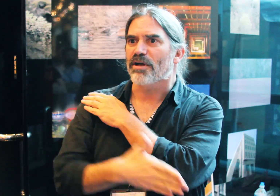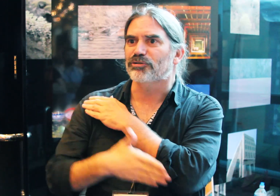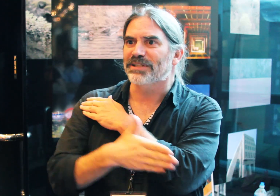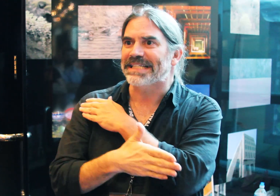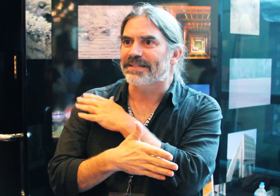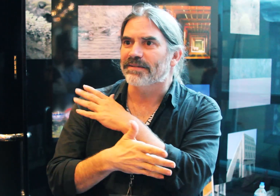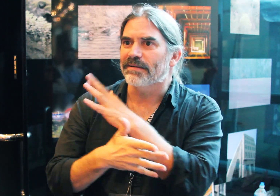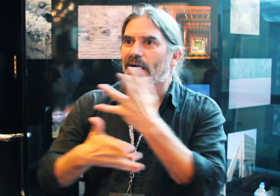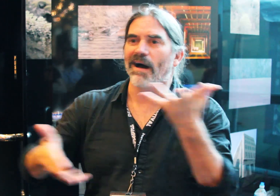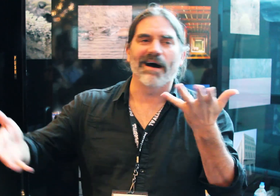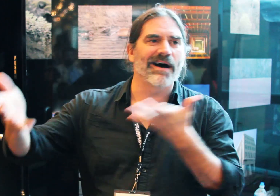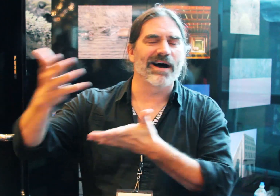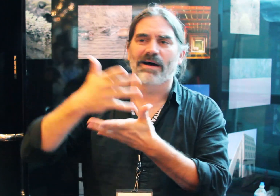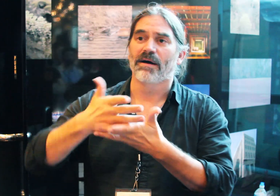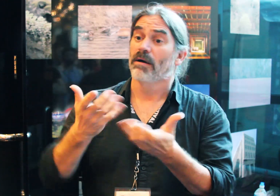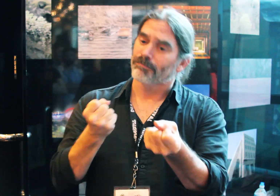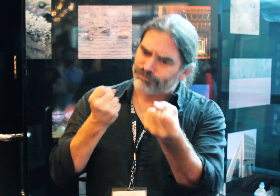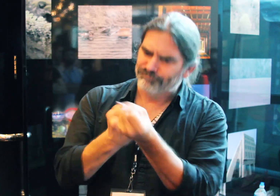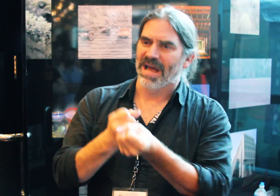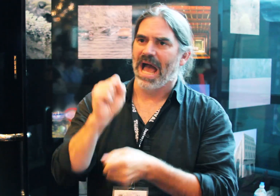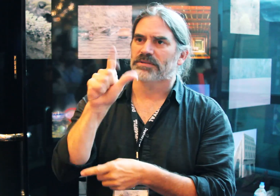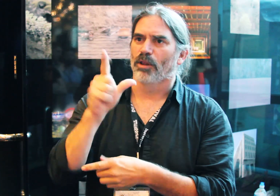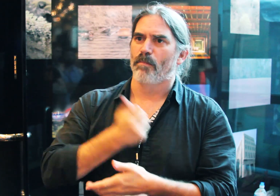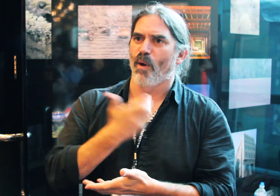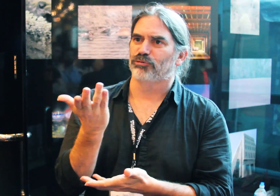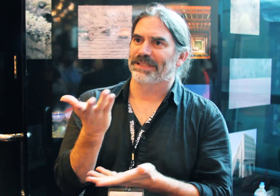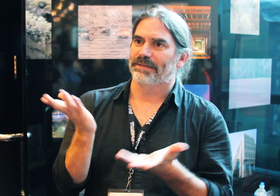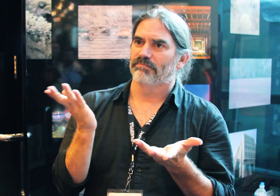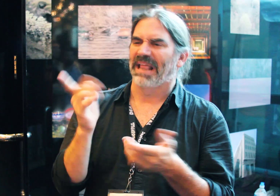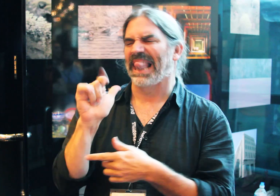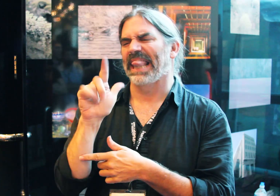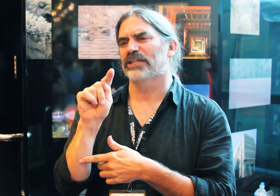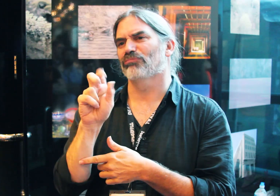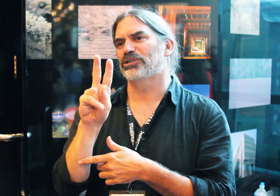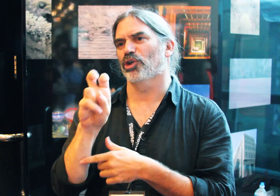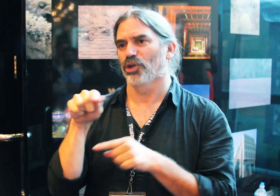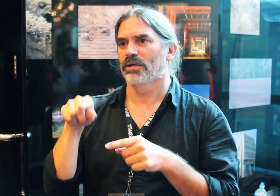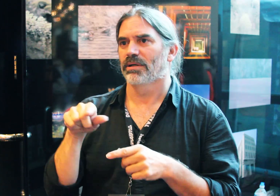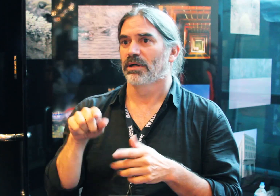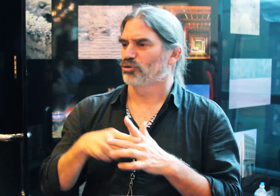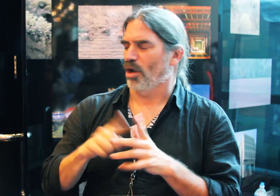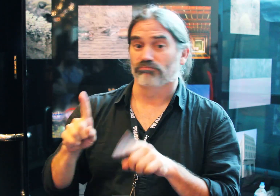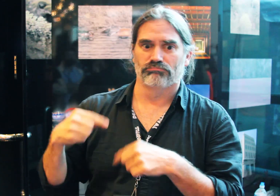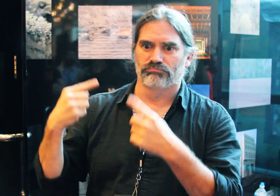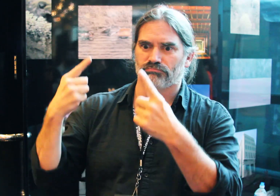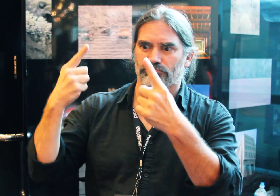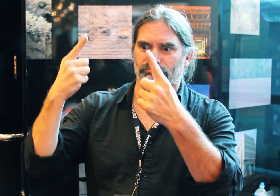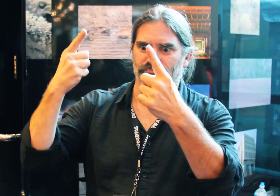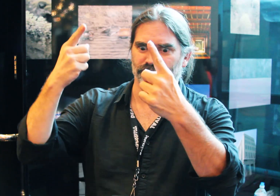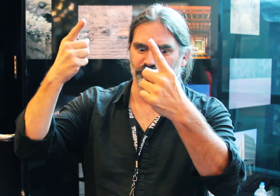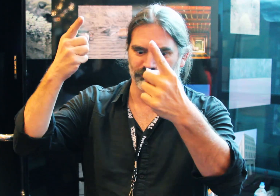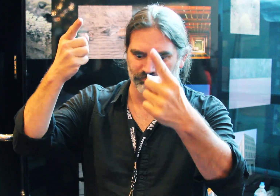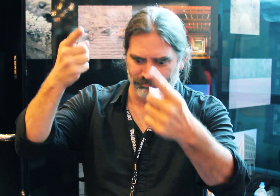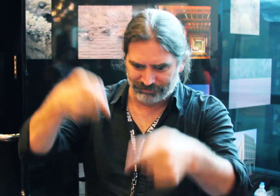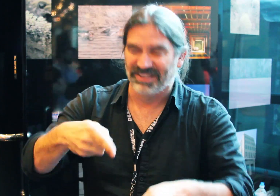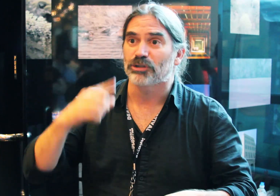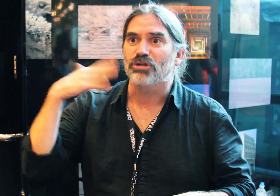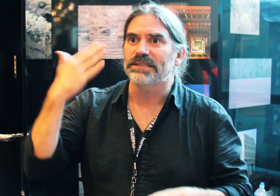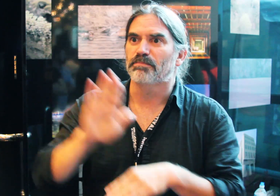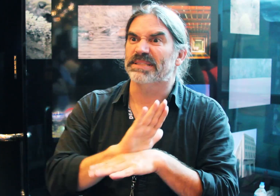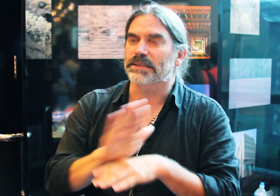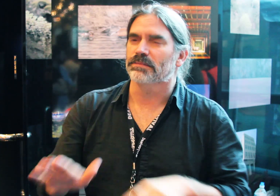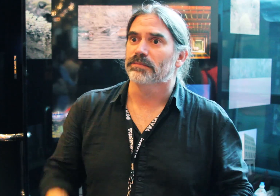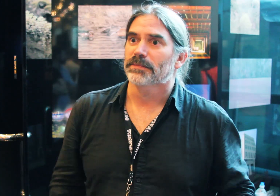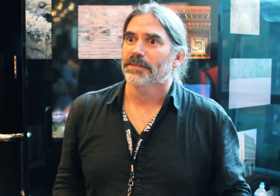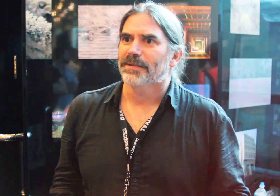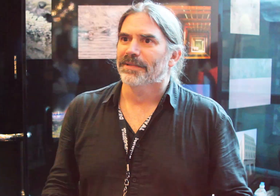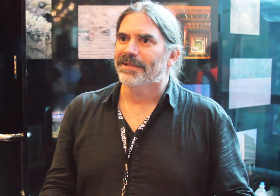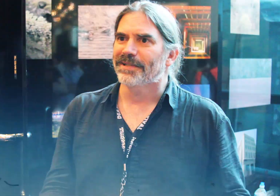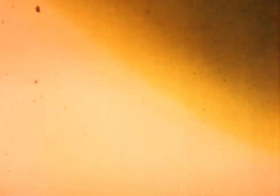other countries, all coming together to support ASL poetry...literature. Since then it's been crazy busy.